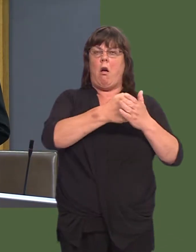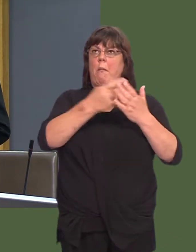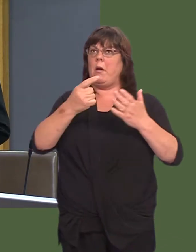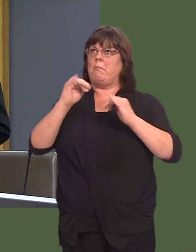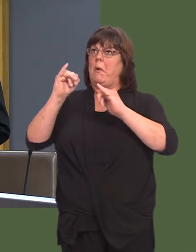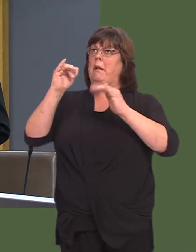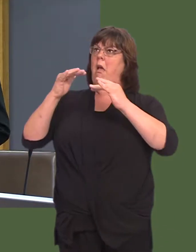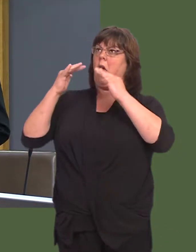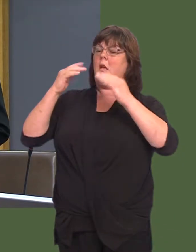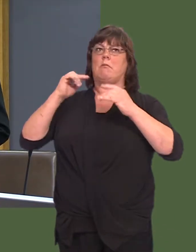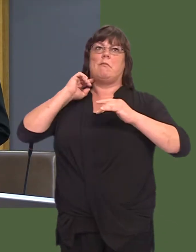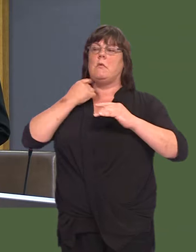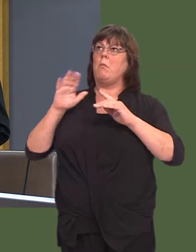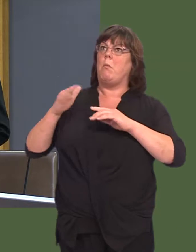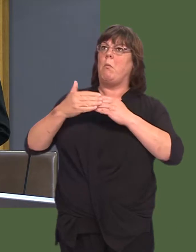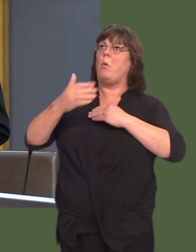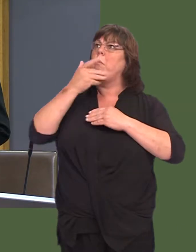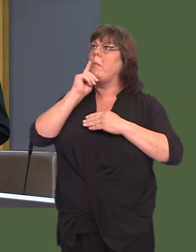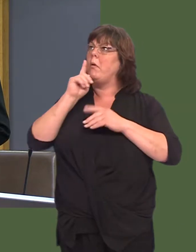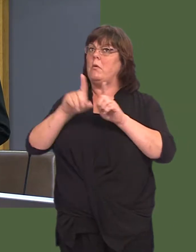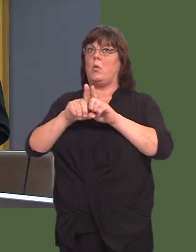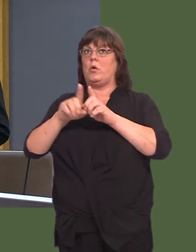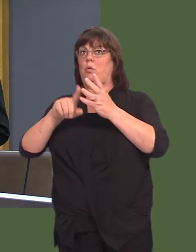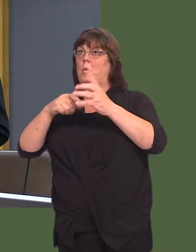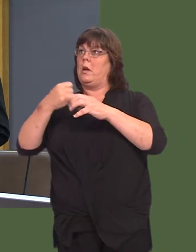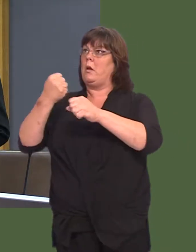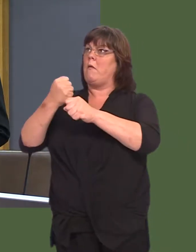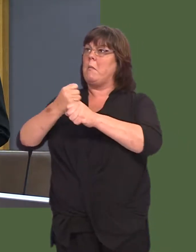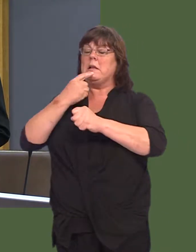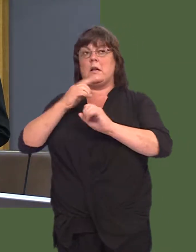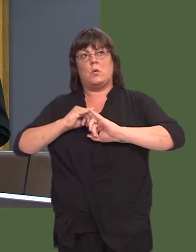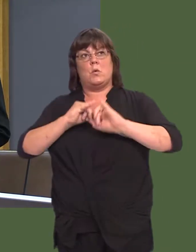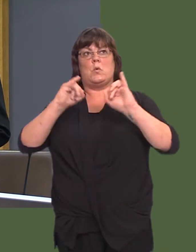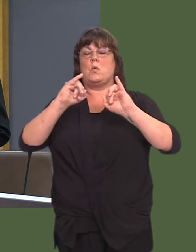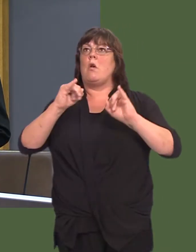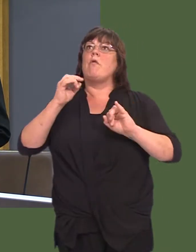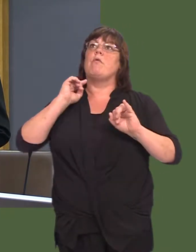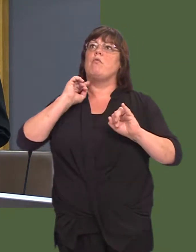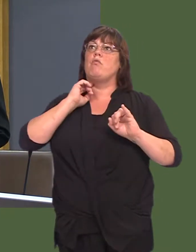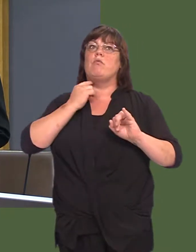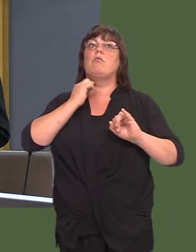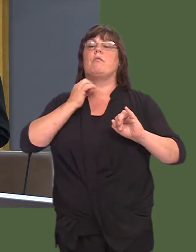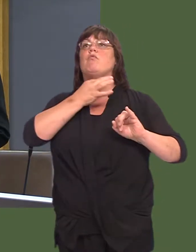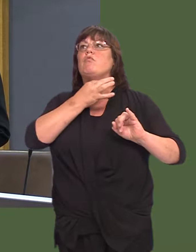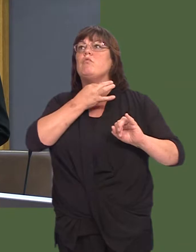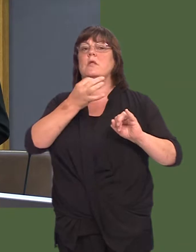and even the UK Government admits itís the largest environmental threat to public health in the UK.